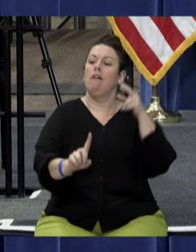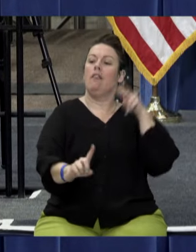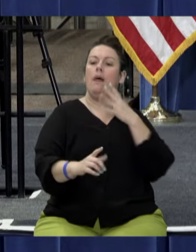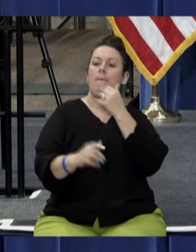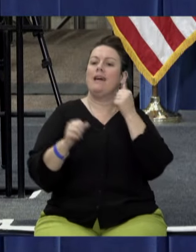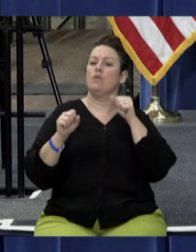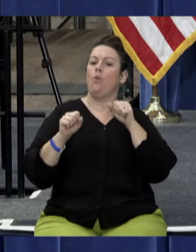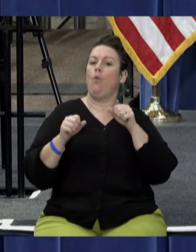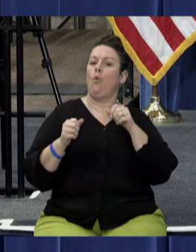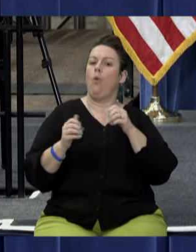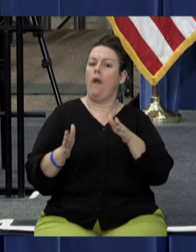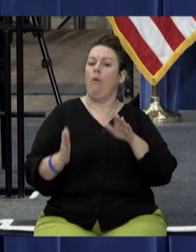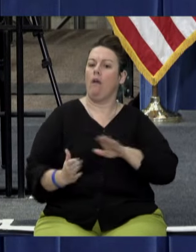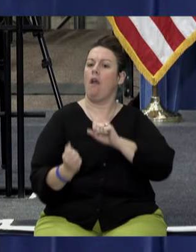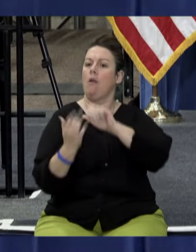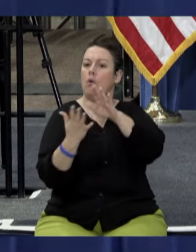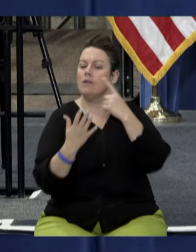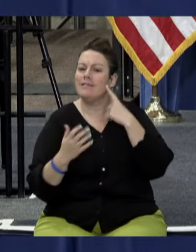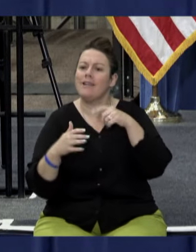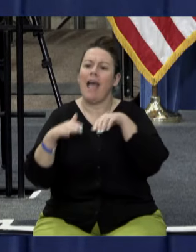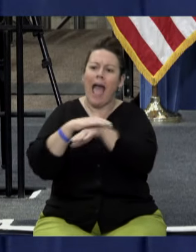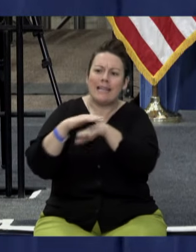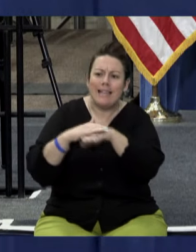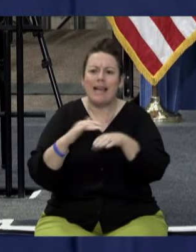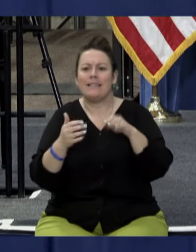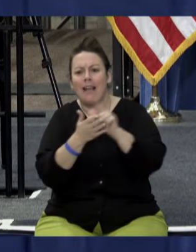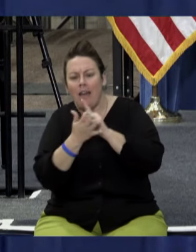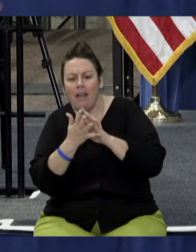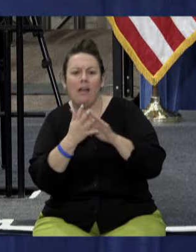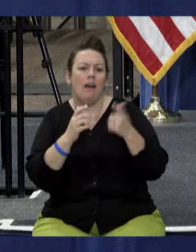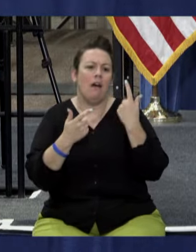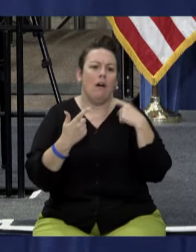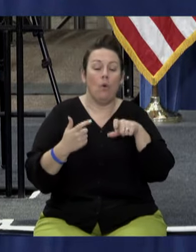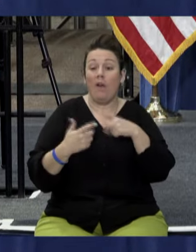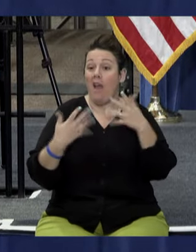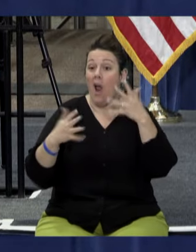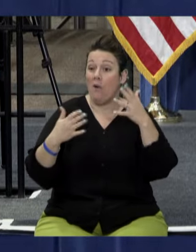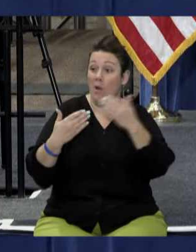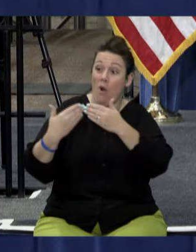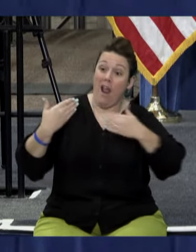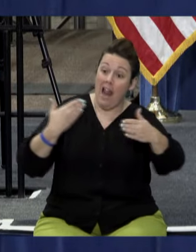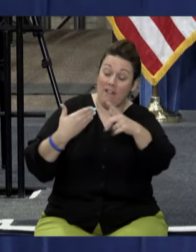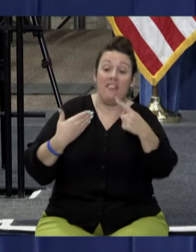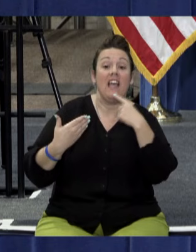incorporate what the Access Act and others are going to do here as it gets codified. We already went ahead of them. They gave us a great idea. We're just going to say,